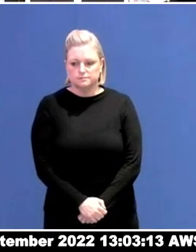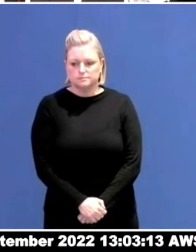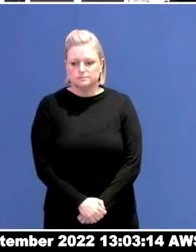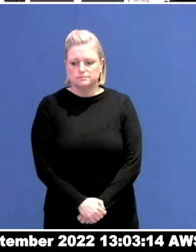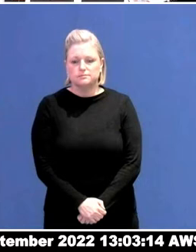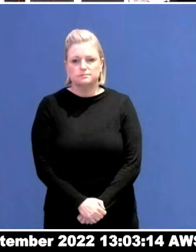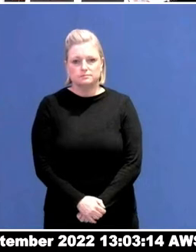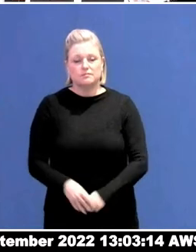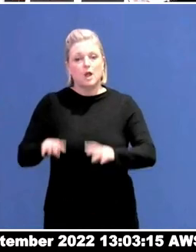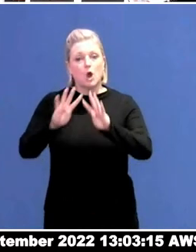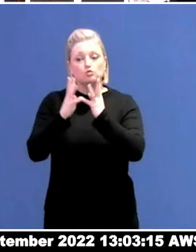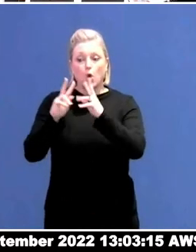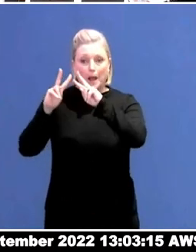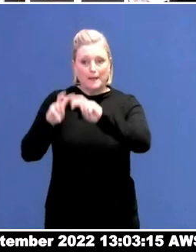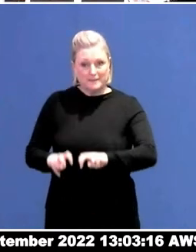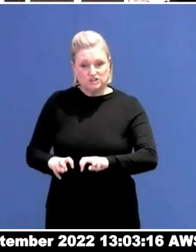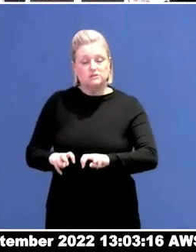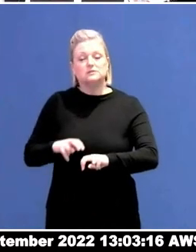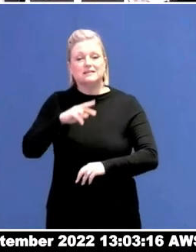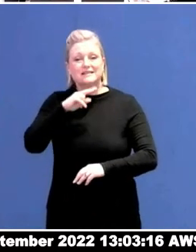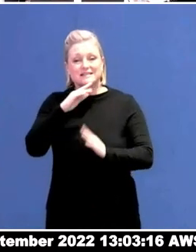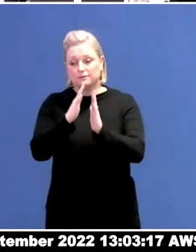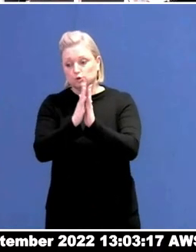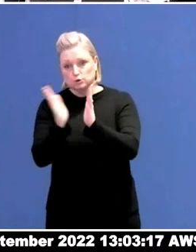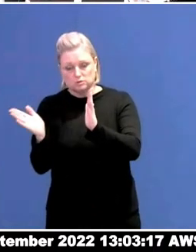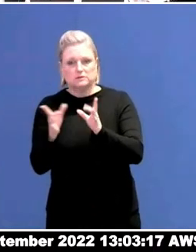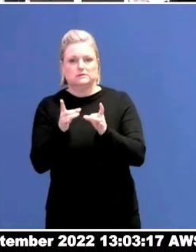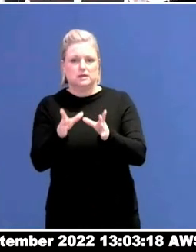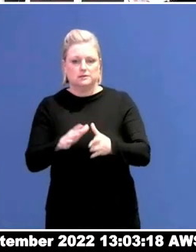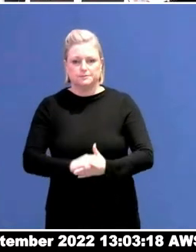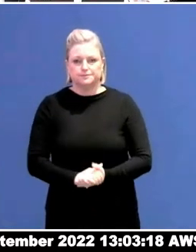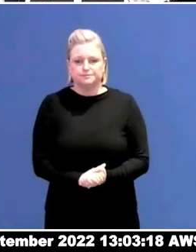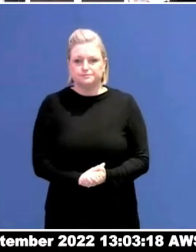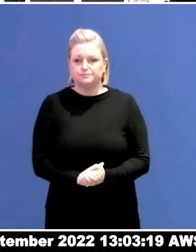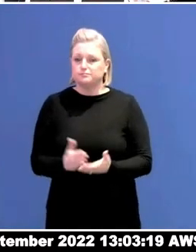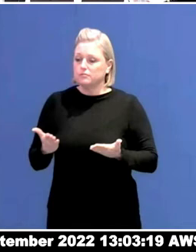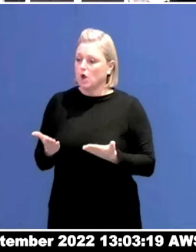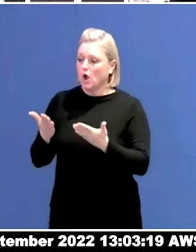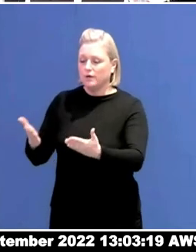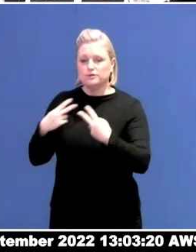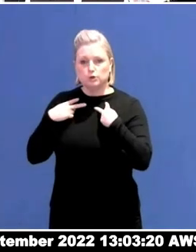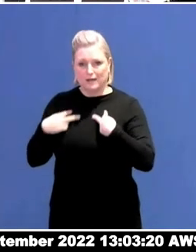Royal Commission is resumed. Yes, Mr Griffin. Thank you, Chair.